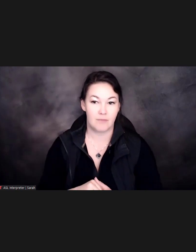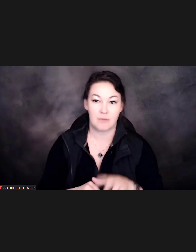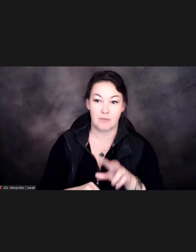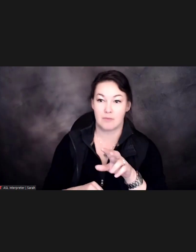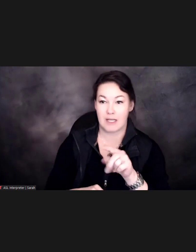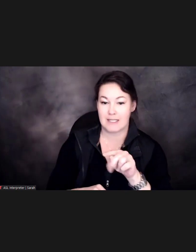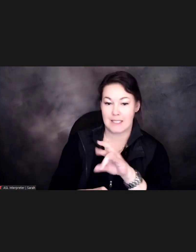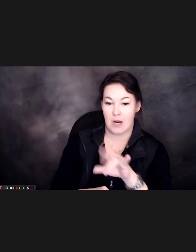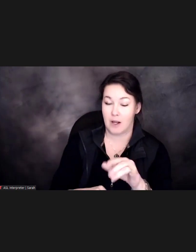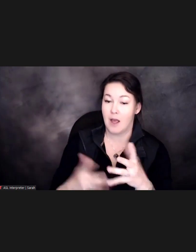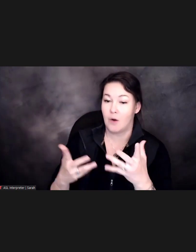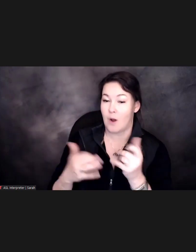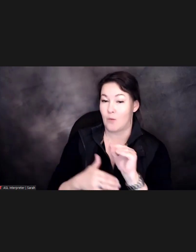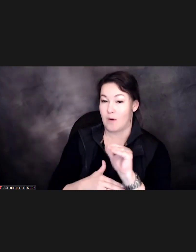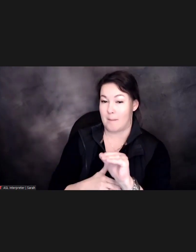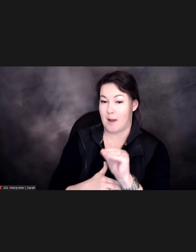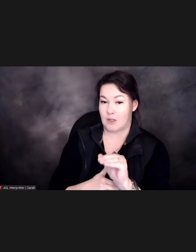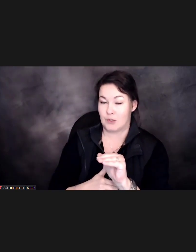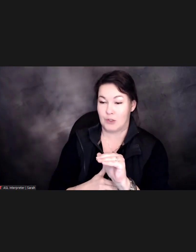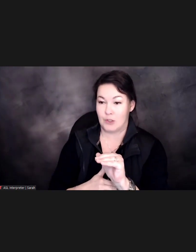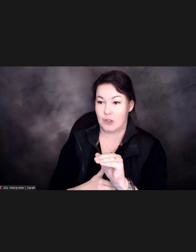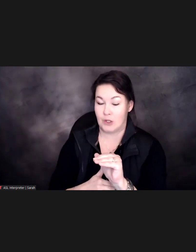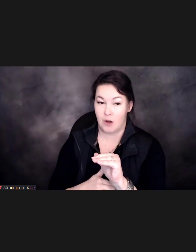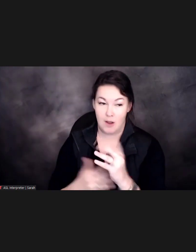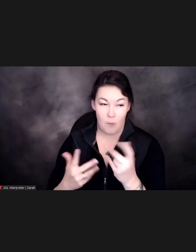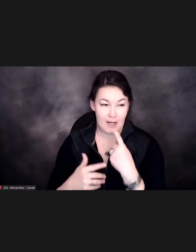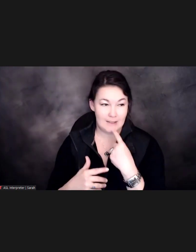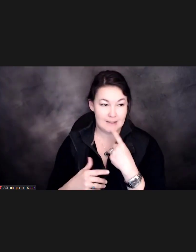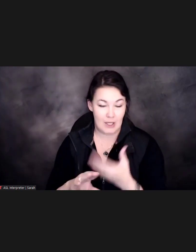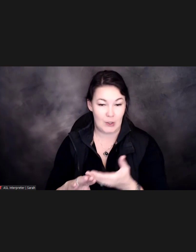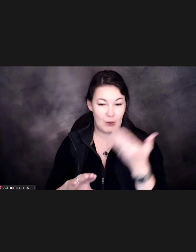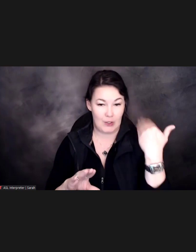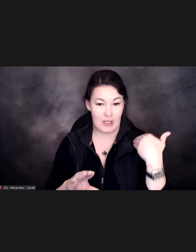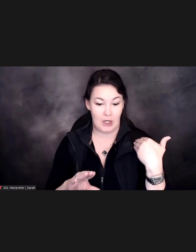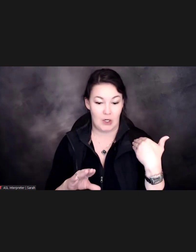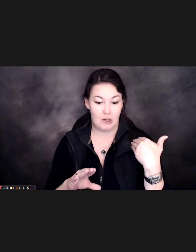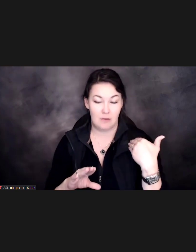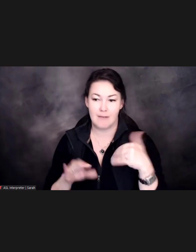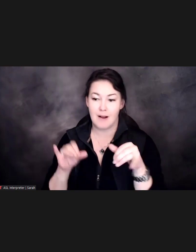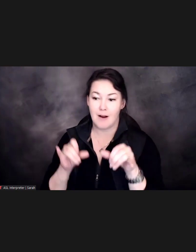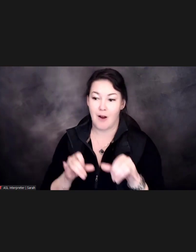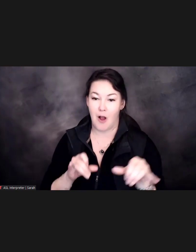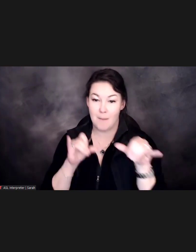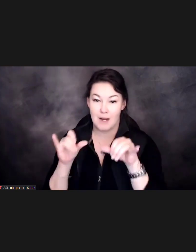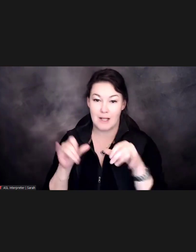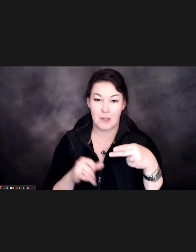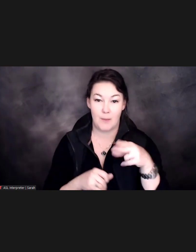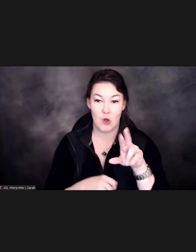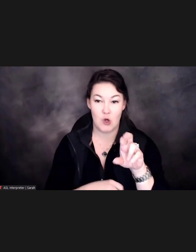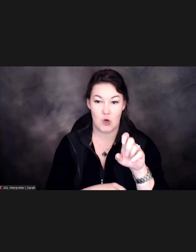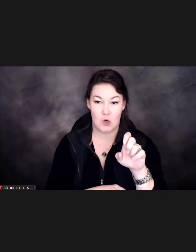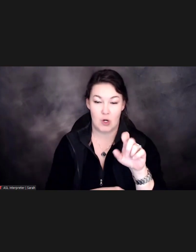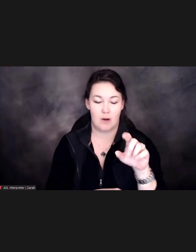And just, um, a reminder, what I mentioned a little earlier, that, um, as common as the pure tone method has been, um, again,